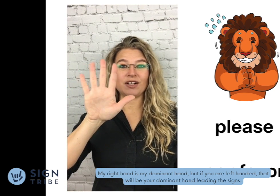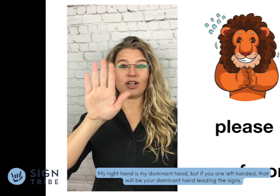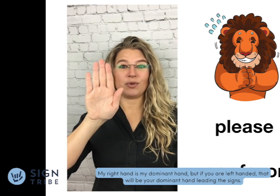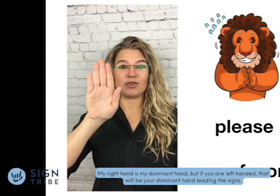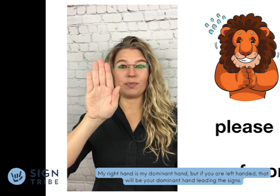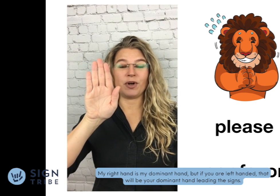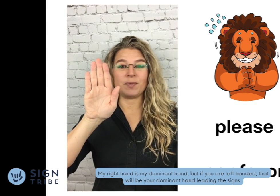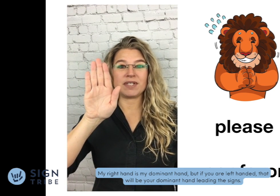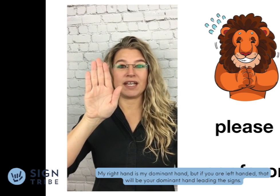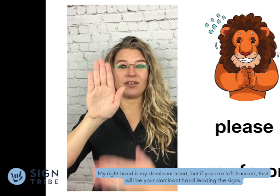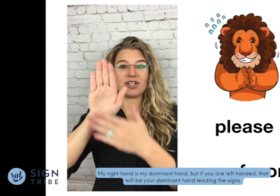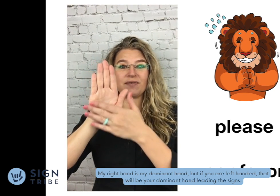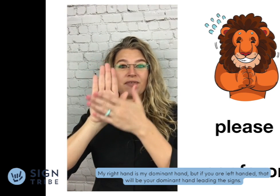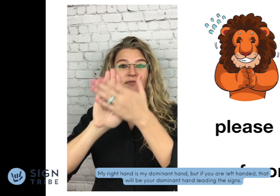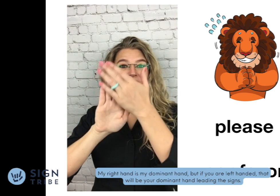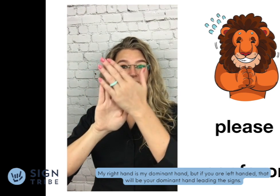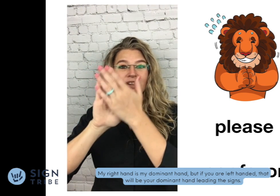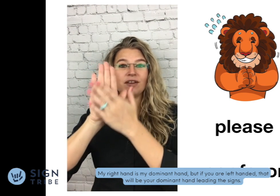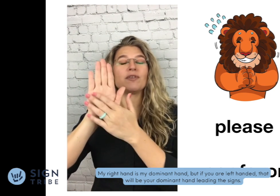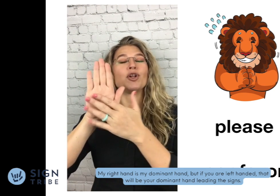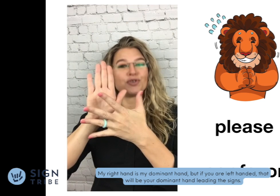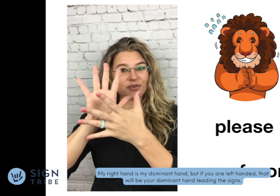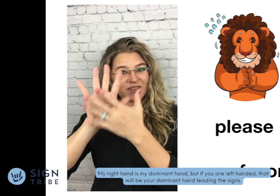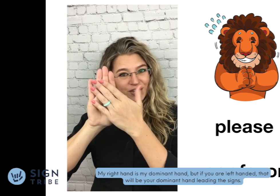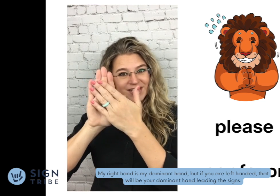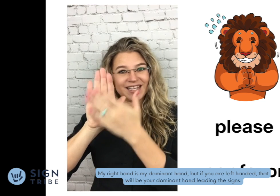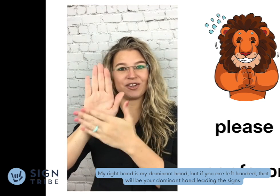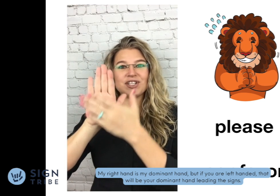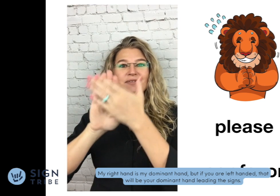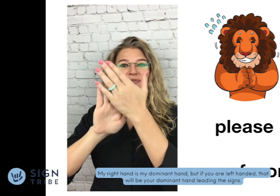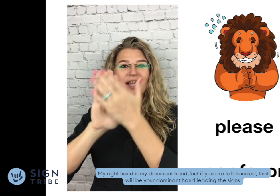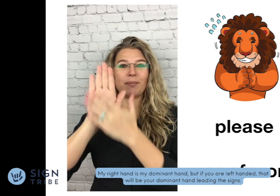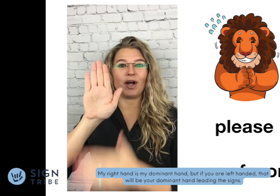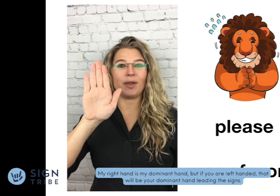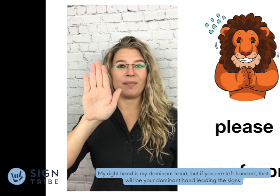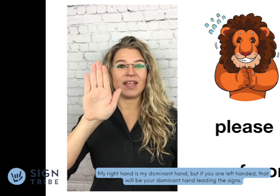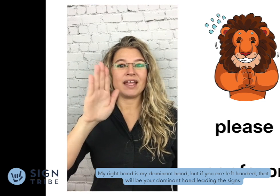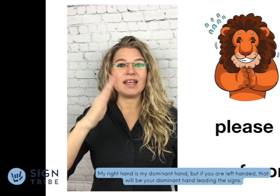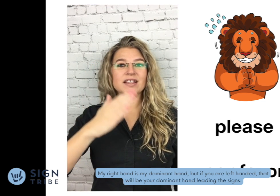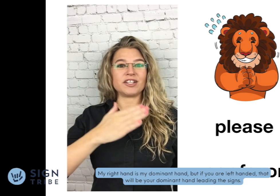close your palms together to have a flat close your fingers together to have a flat palm, touch